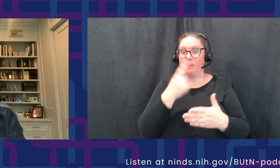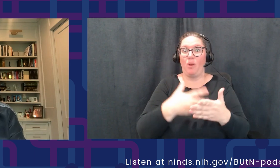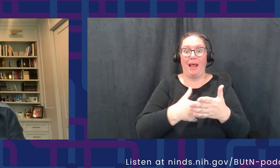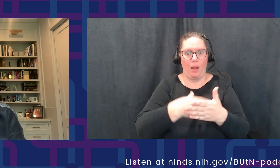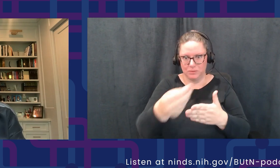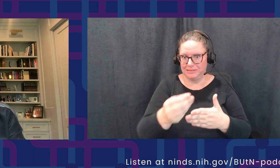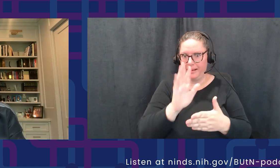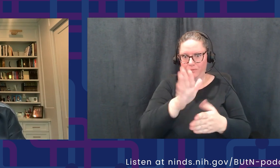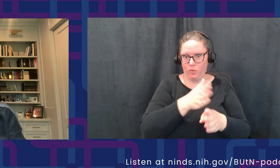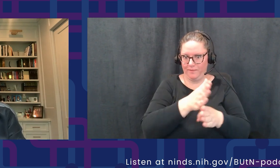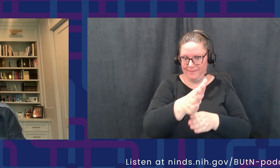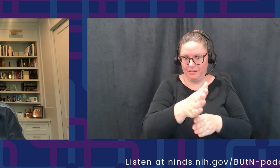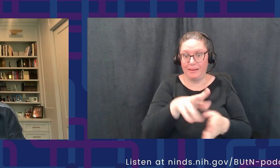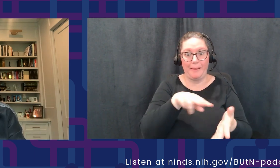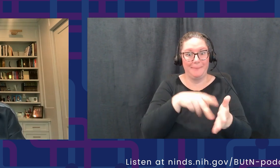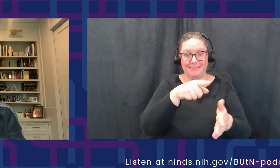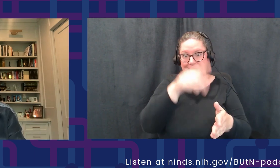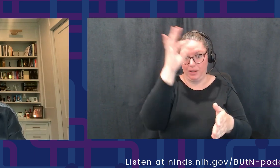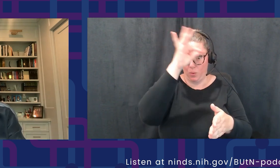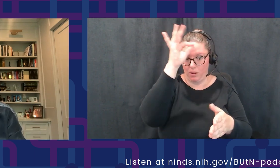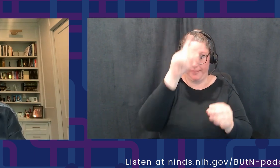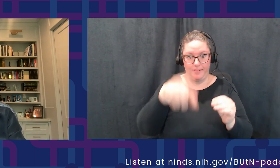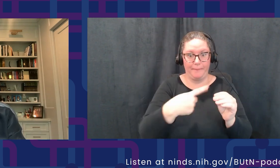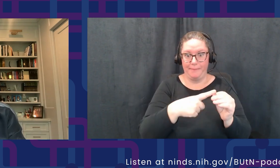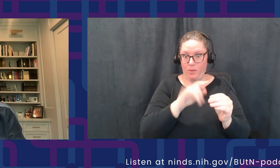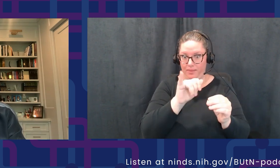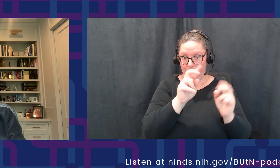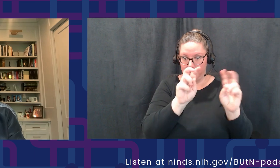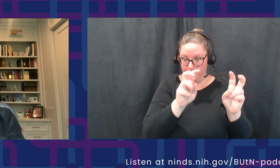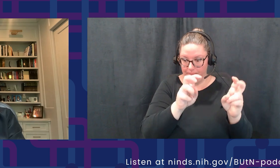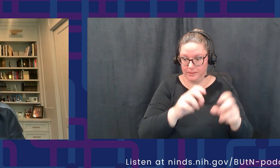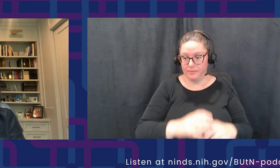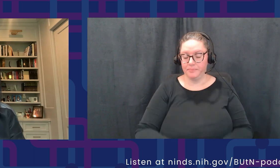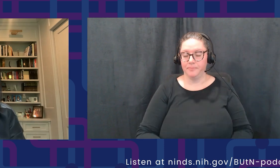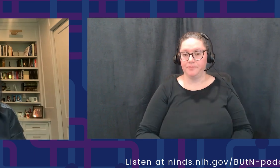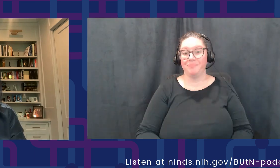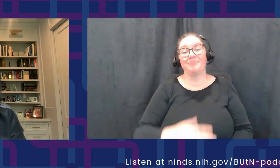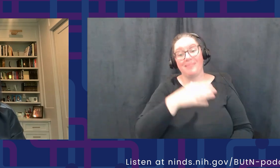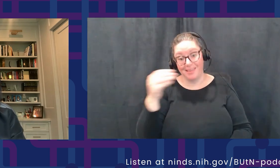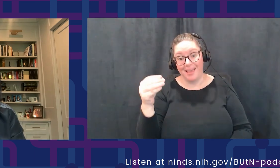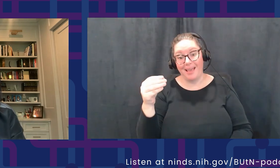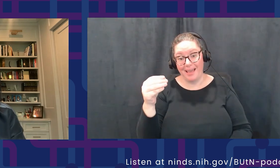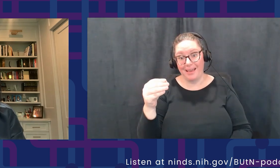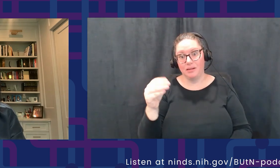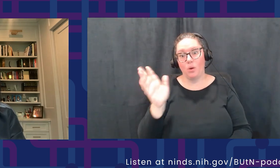Which means they know nothing about the topic, and will be appreciated